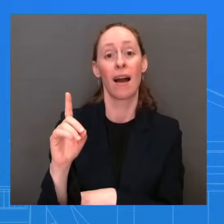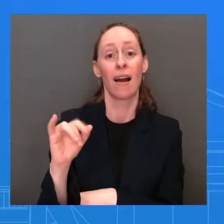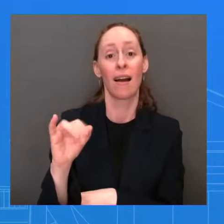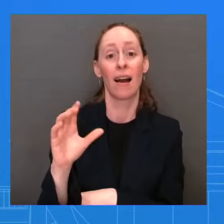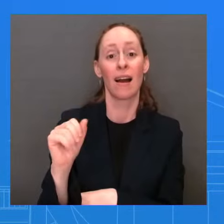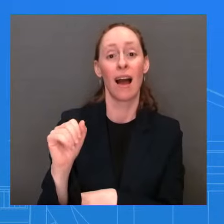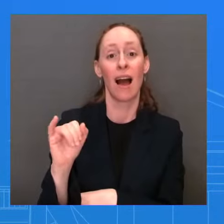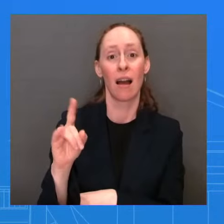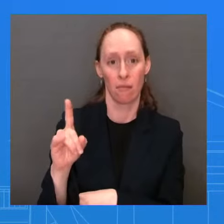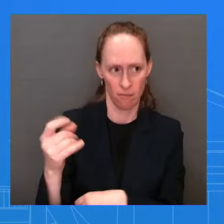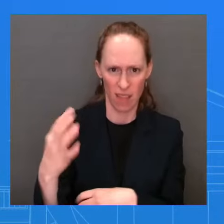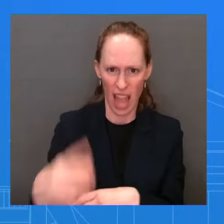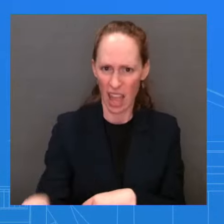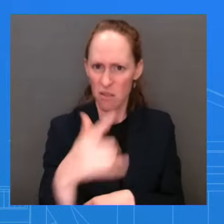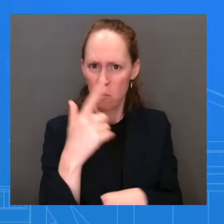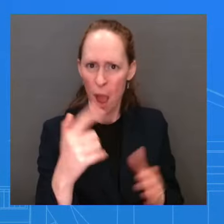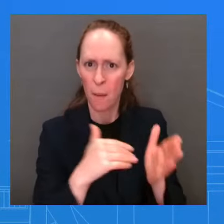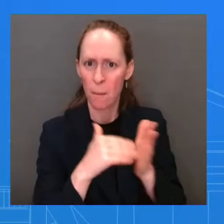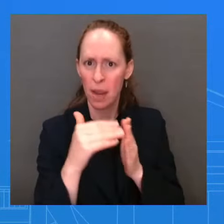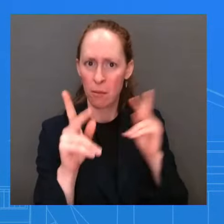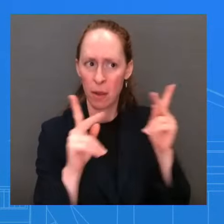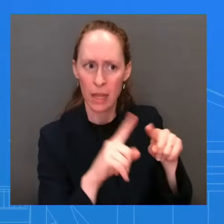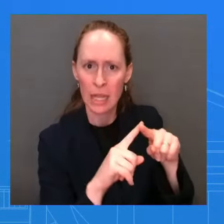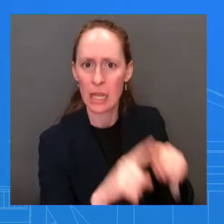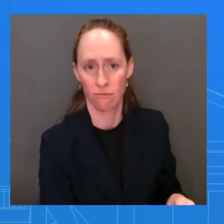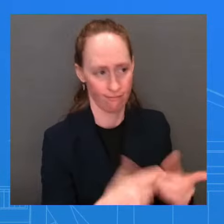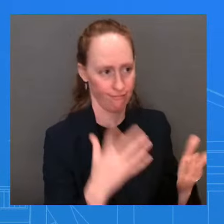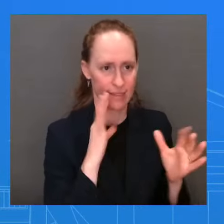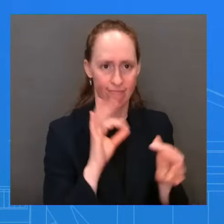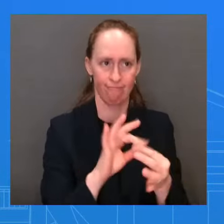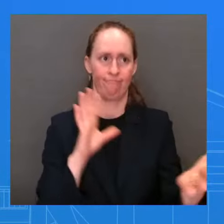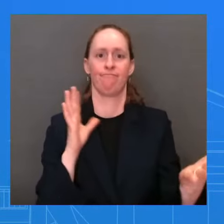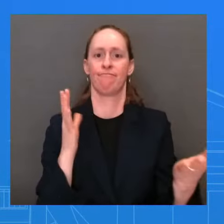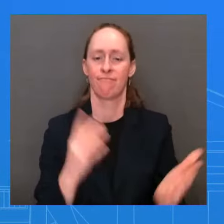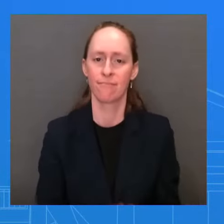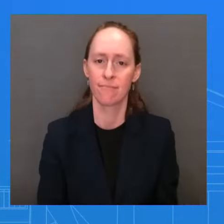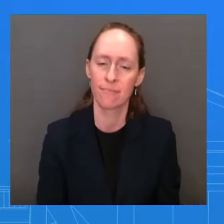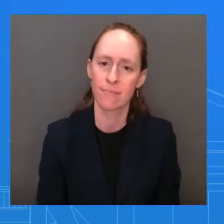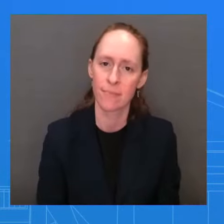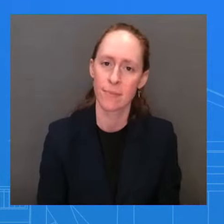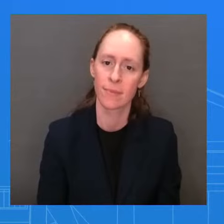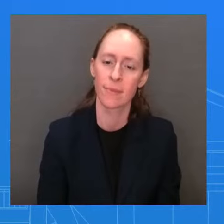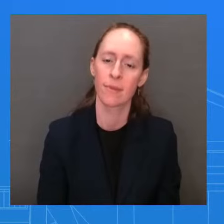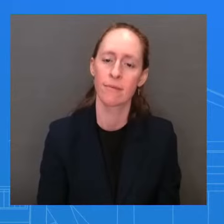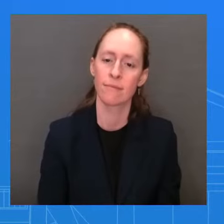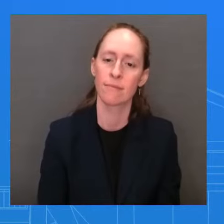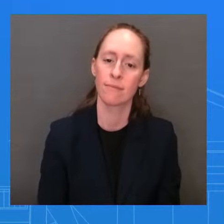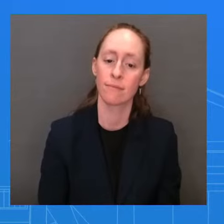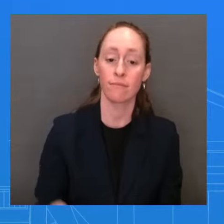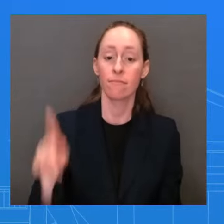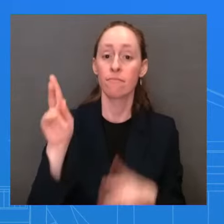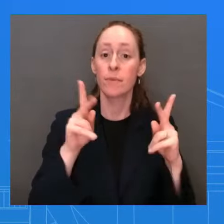An estimated 630,000 patients in rural areas could lose access to health centers.